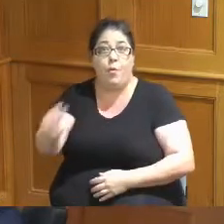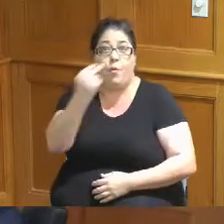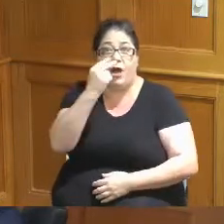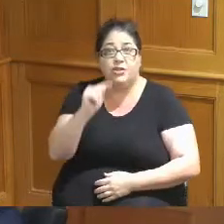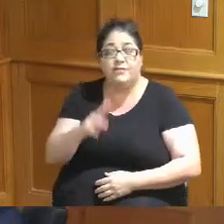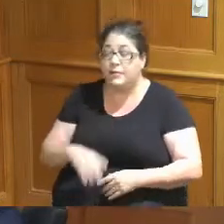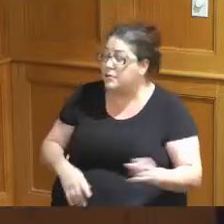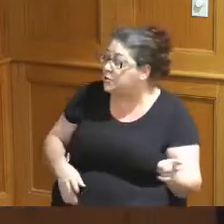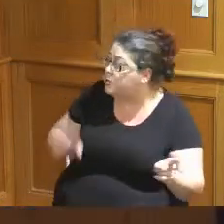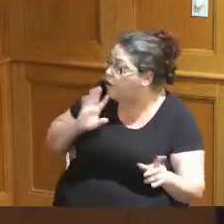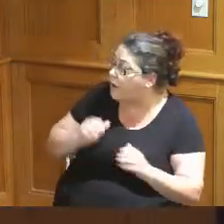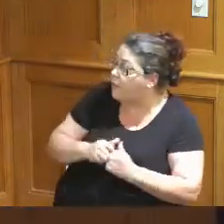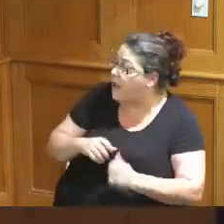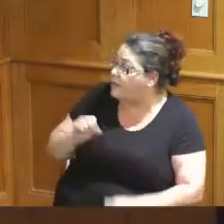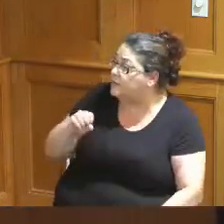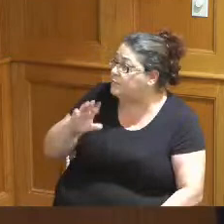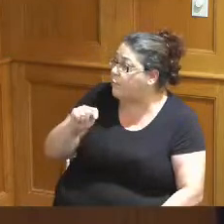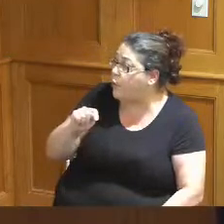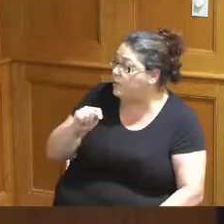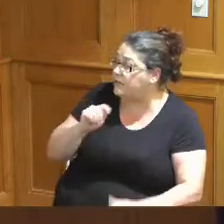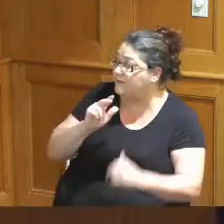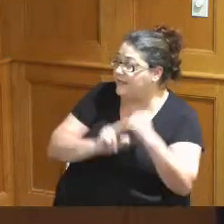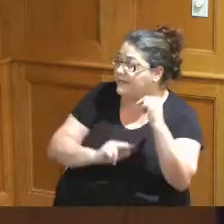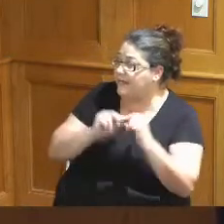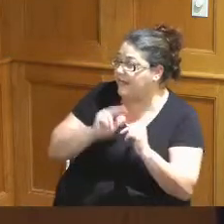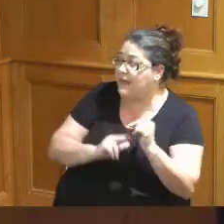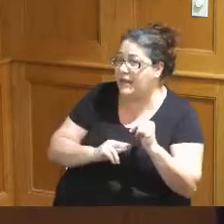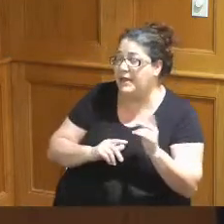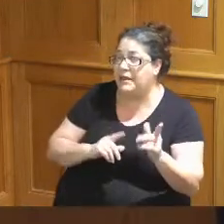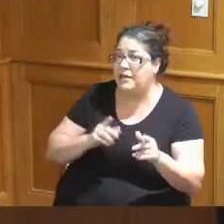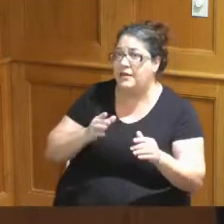you talking about the sports sports there was a vote on that the clerk can pull that number